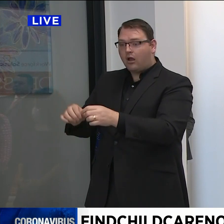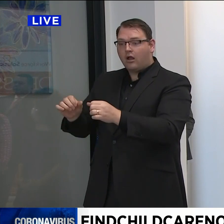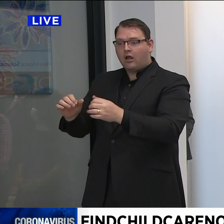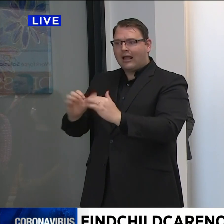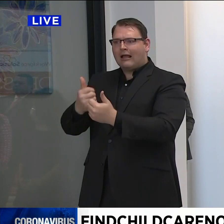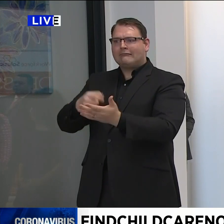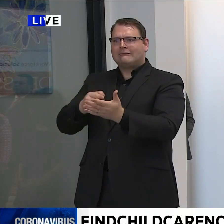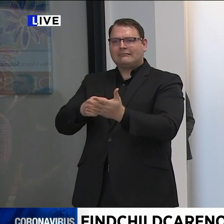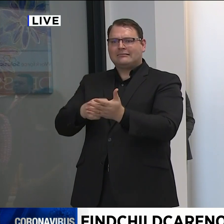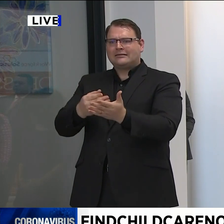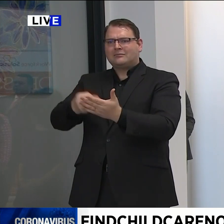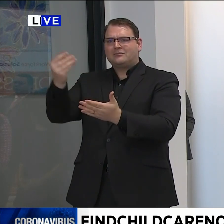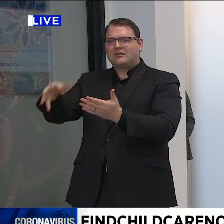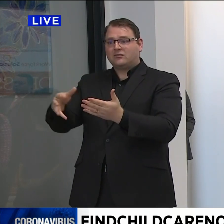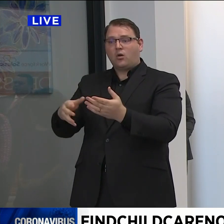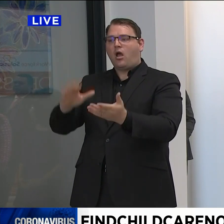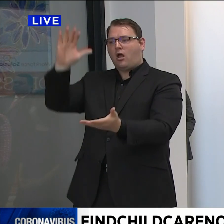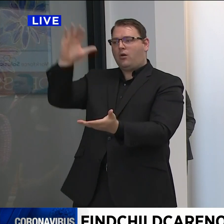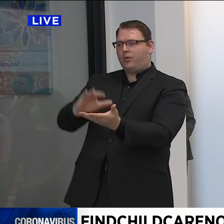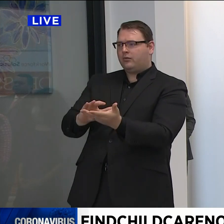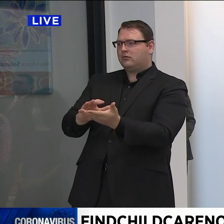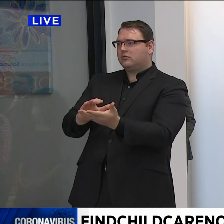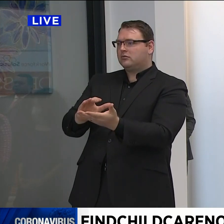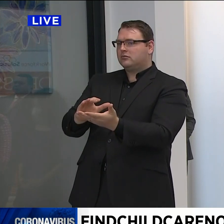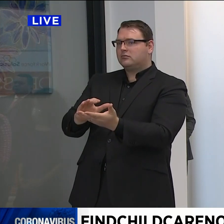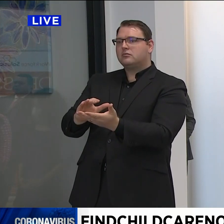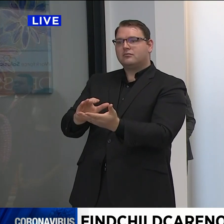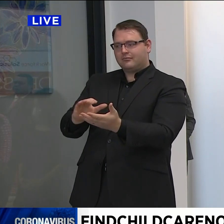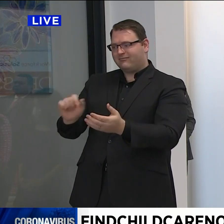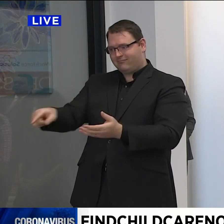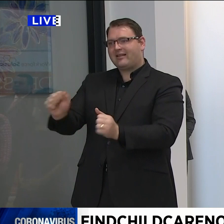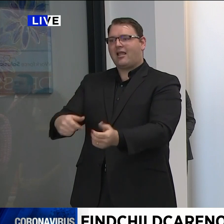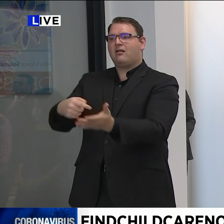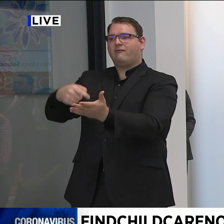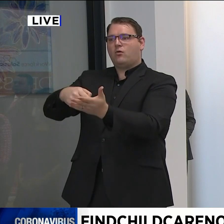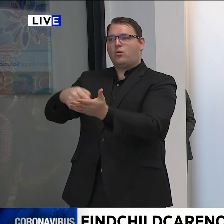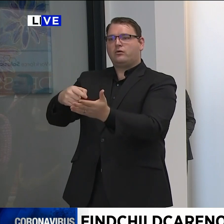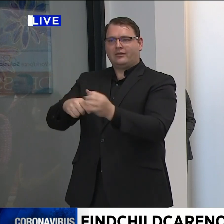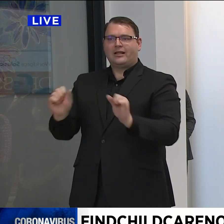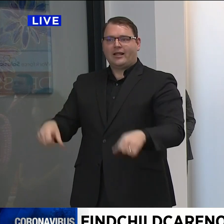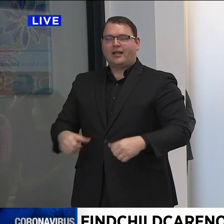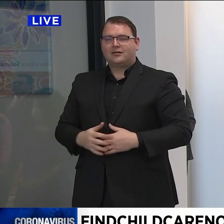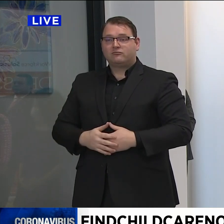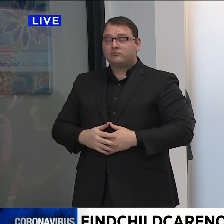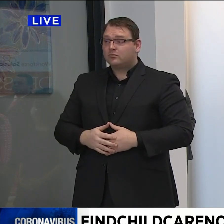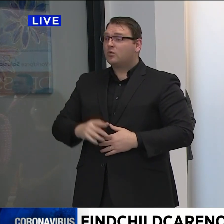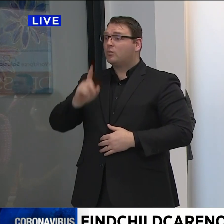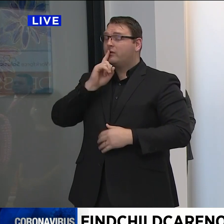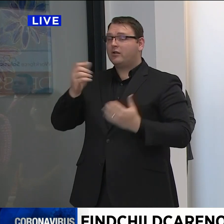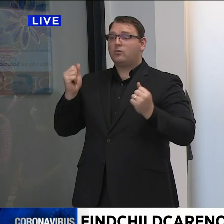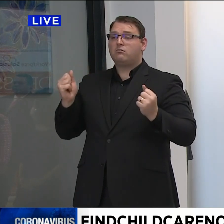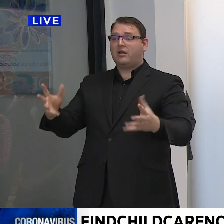who needs child care will be able or should be able to able or should be able to find it and any essential find it and any essential worker who has found child care worker who has found child care should be able to afford it.